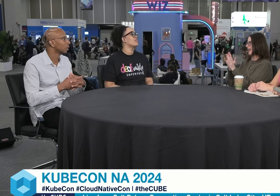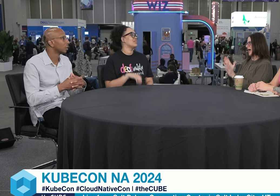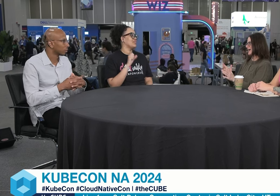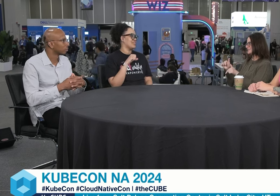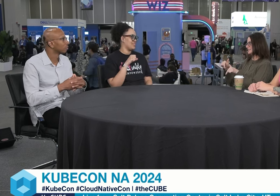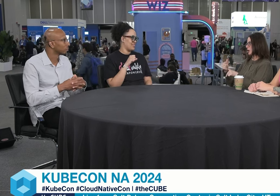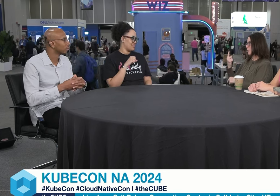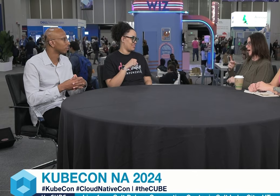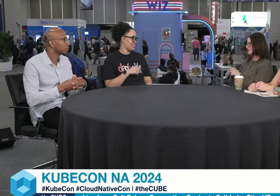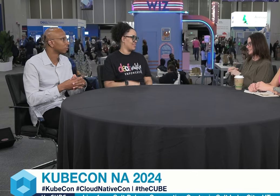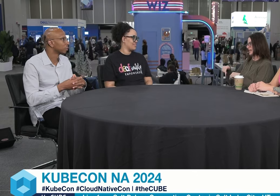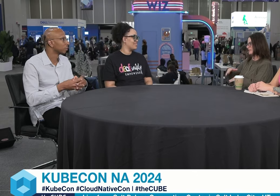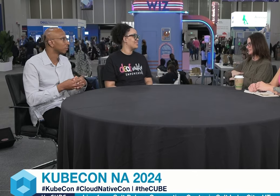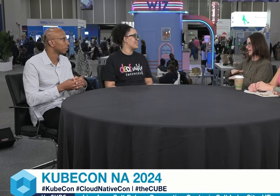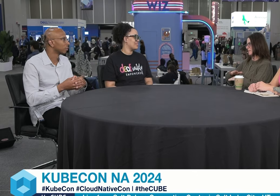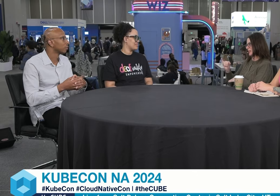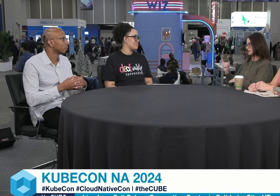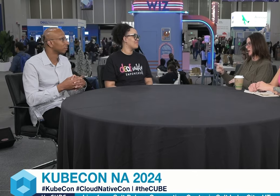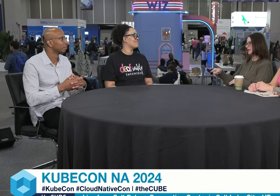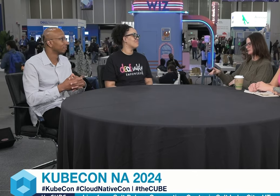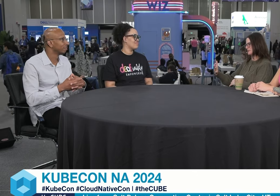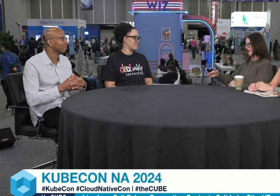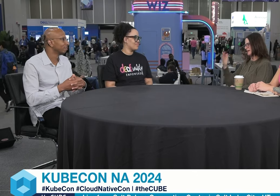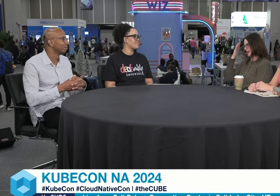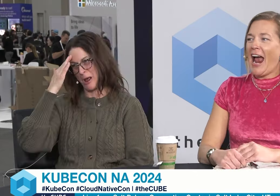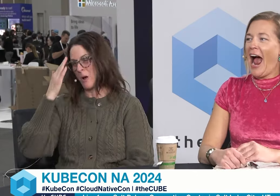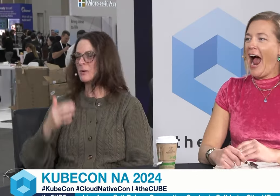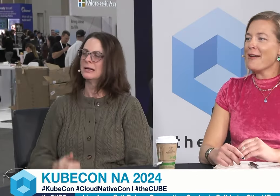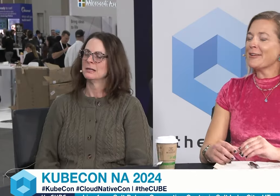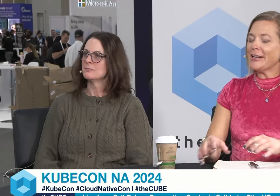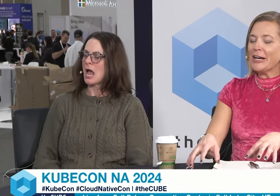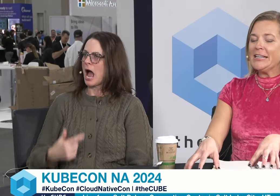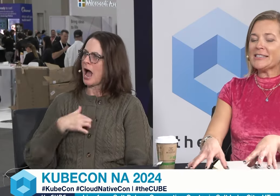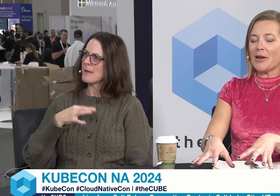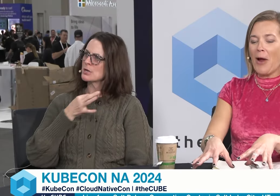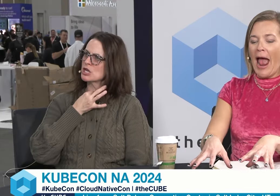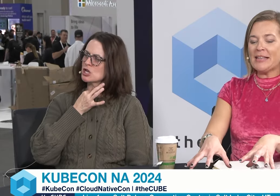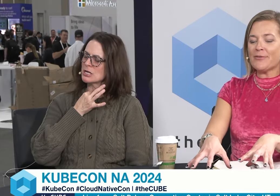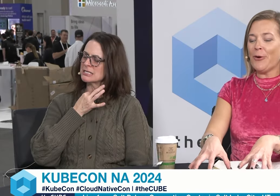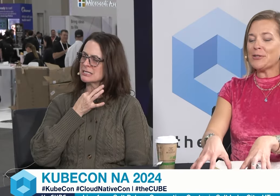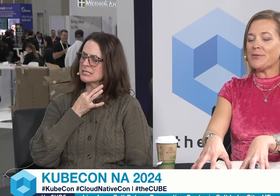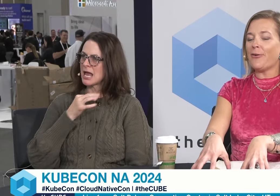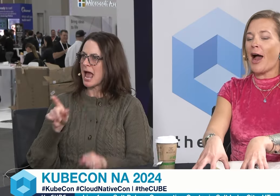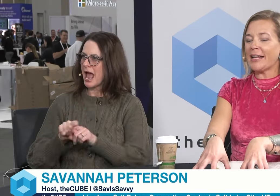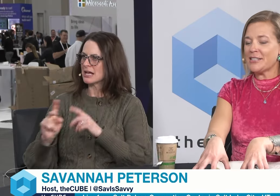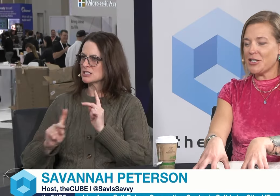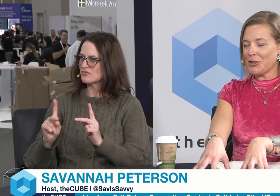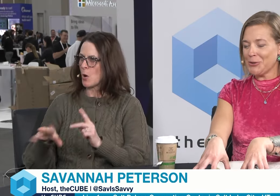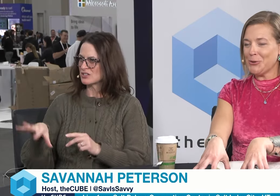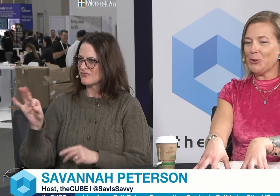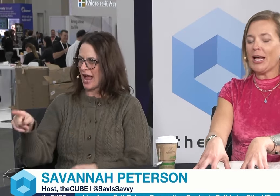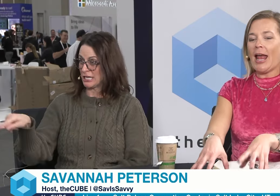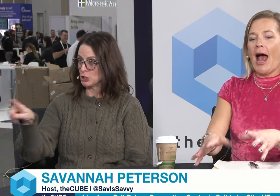One sitting at this table as well as you know. I'm curious, as folks find you,